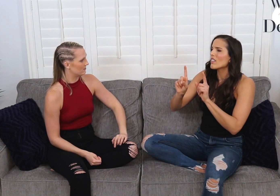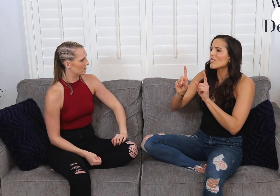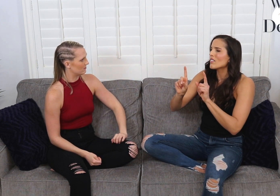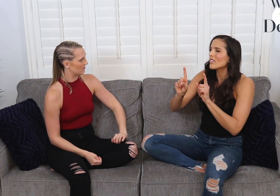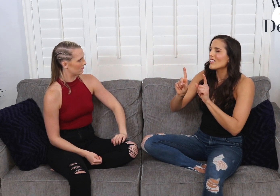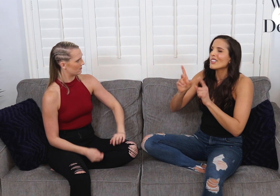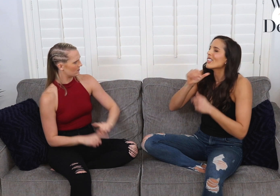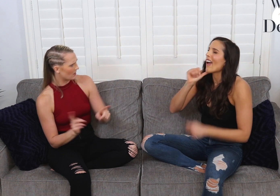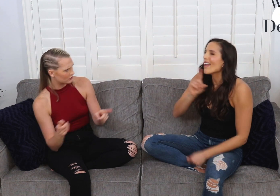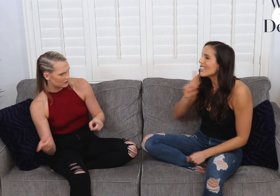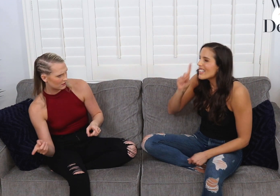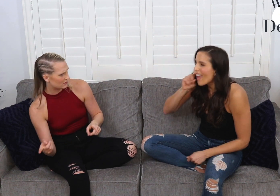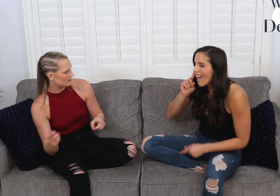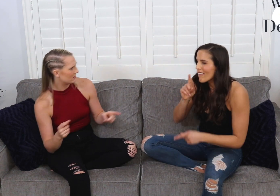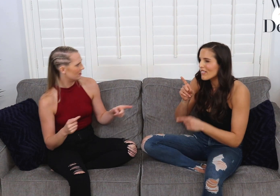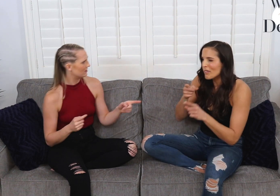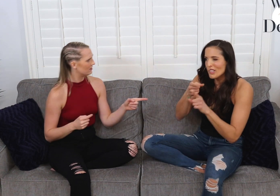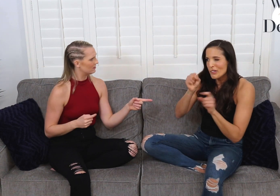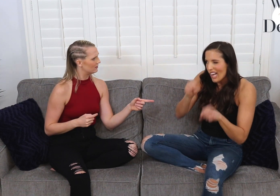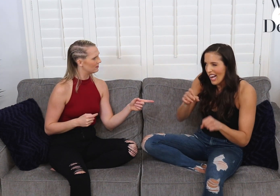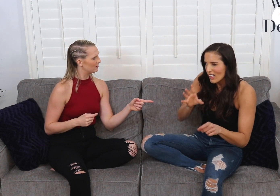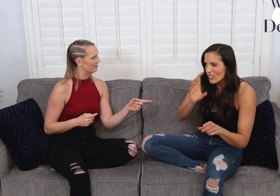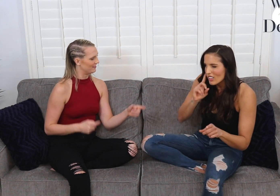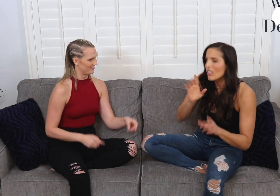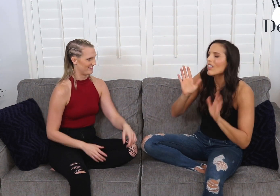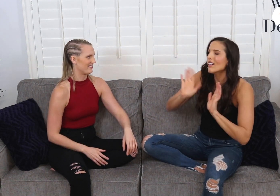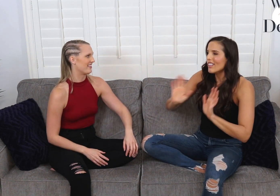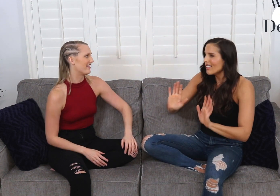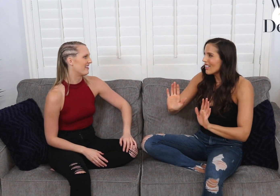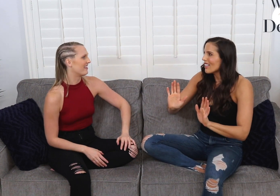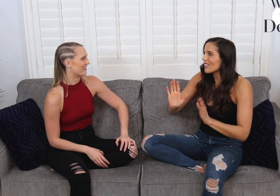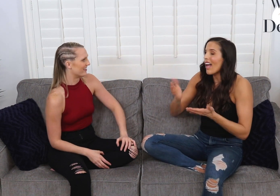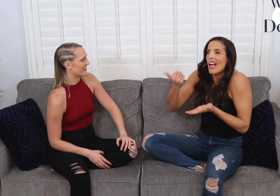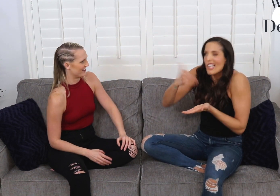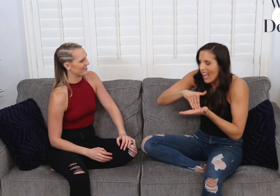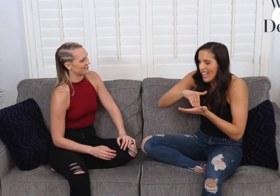but no you're not really Deaf because you can hear and...